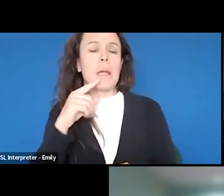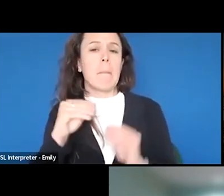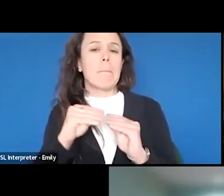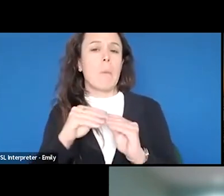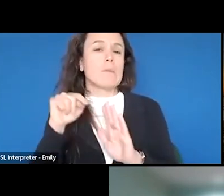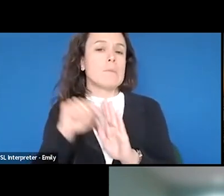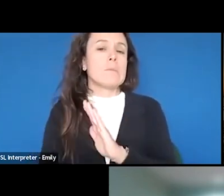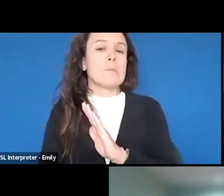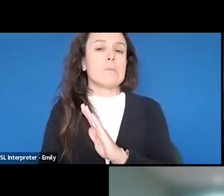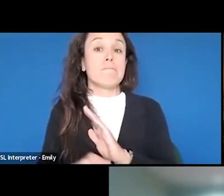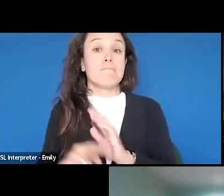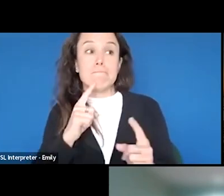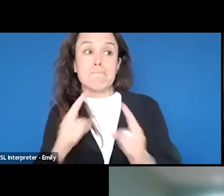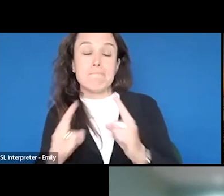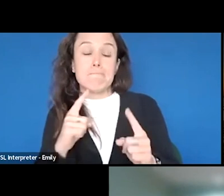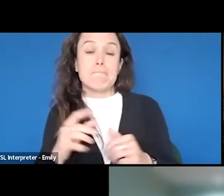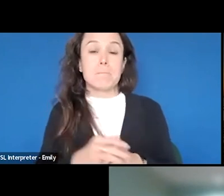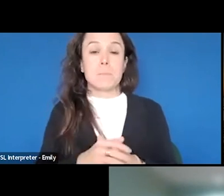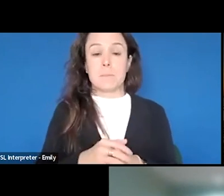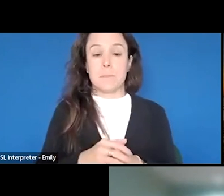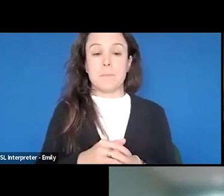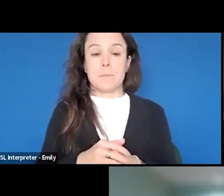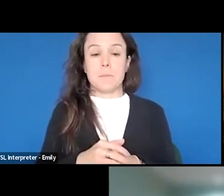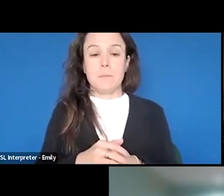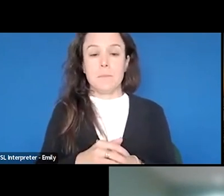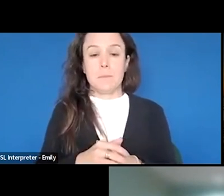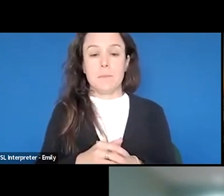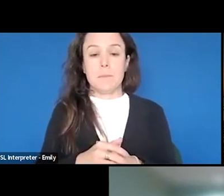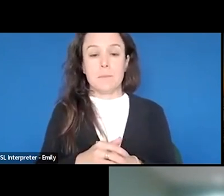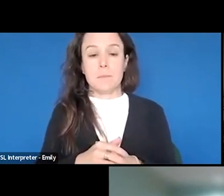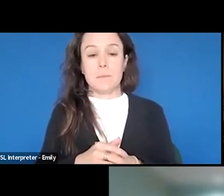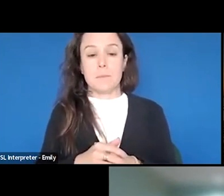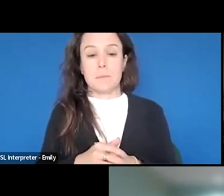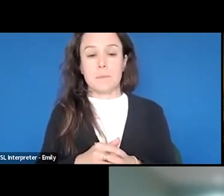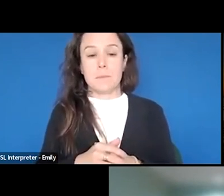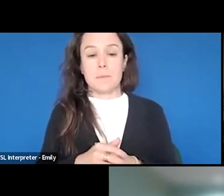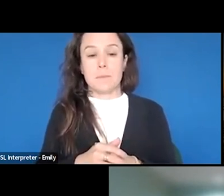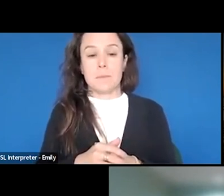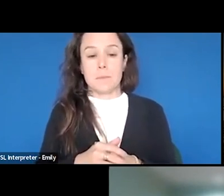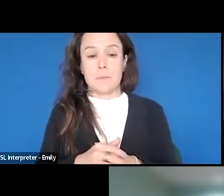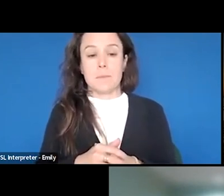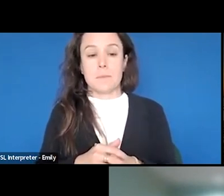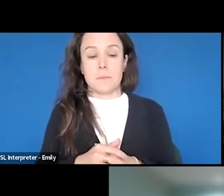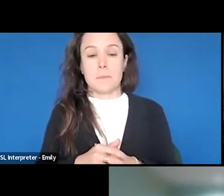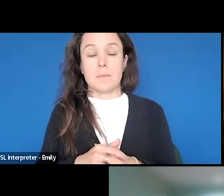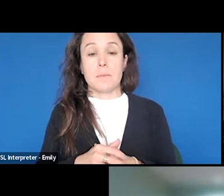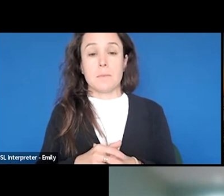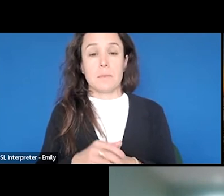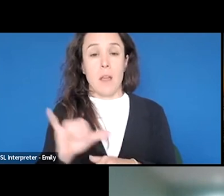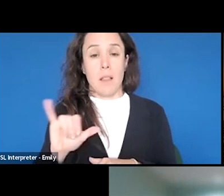into this discussion, trying to look -- as Gregg has asked us to do – further into the future